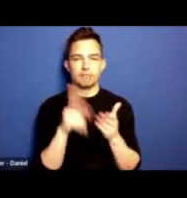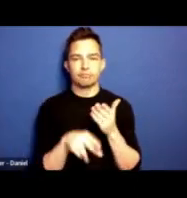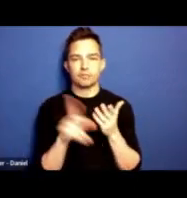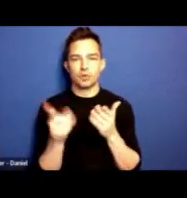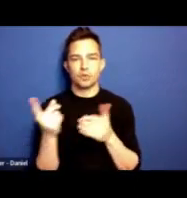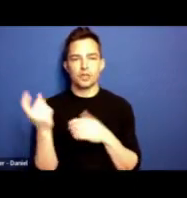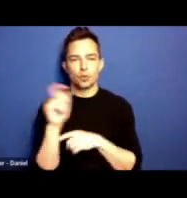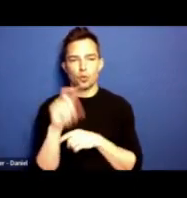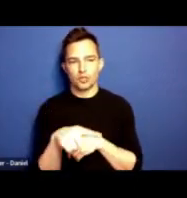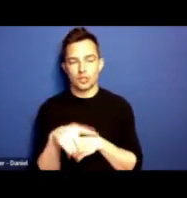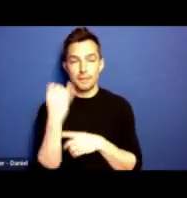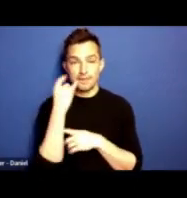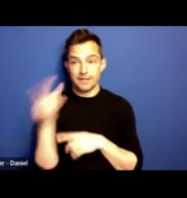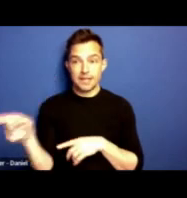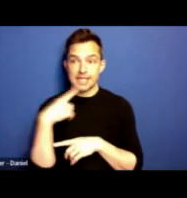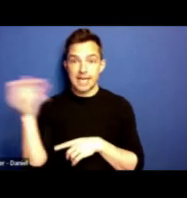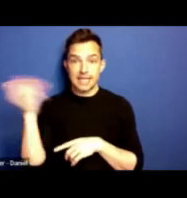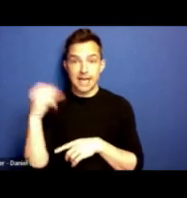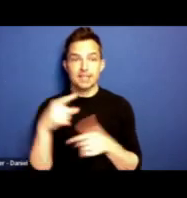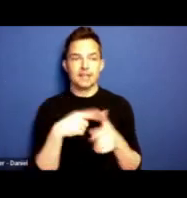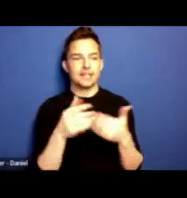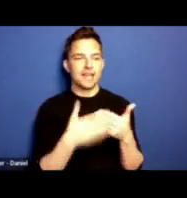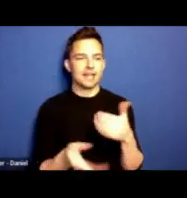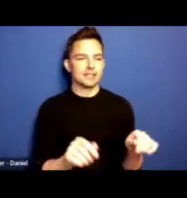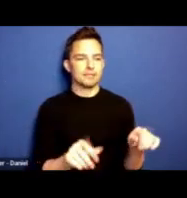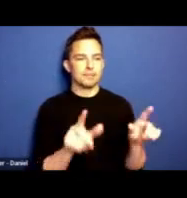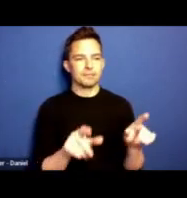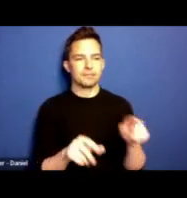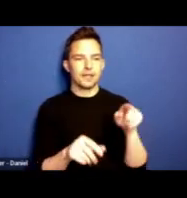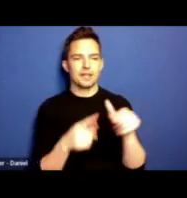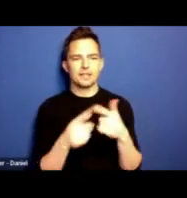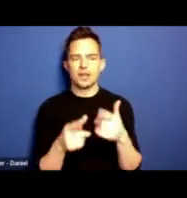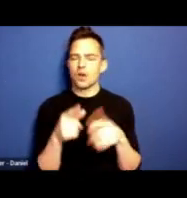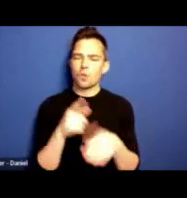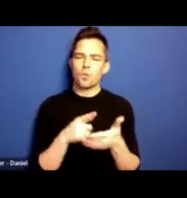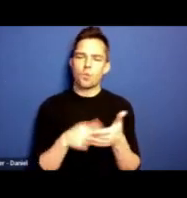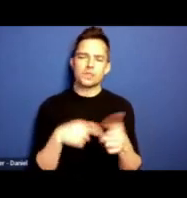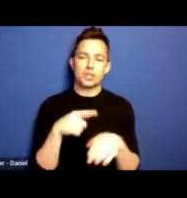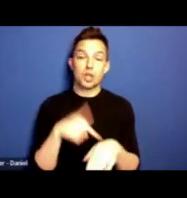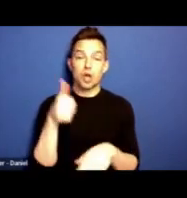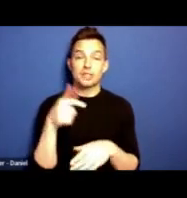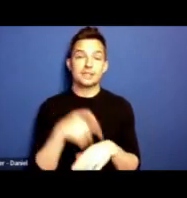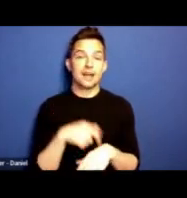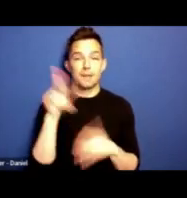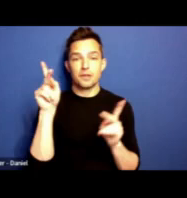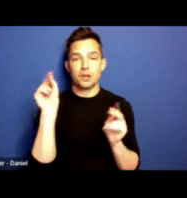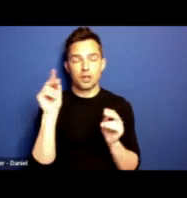but if they say yes, next. And then they're asked what was the longest time they were knocked out or unconscious? And there